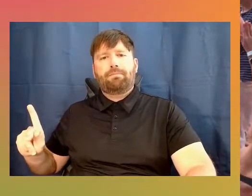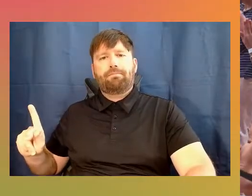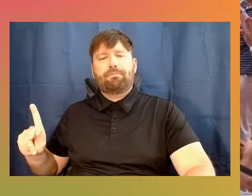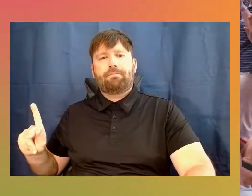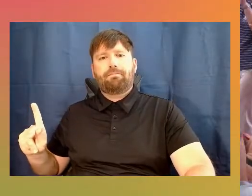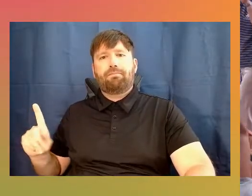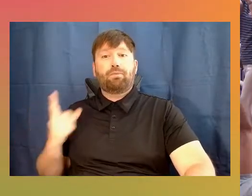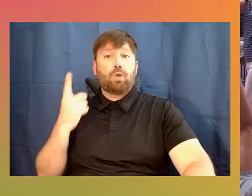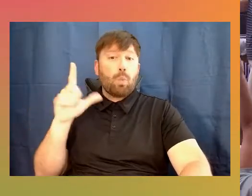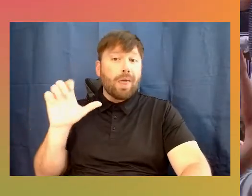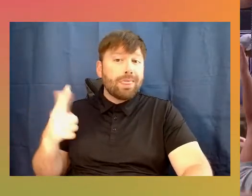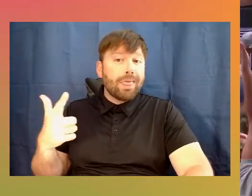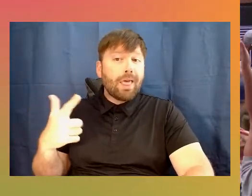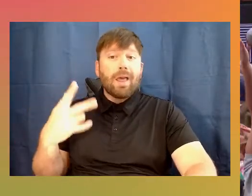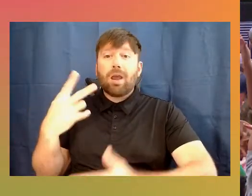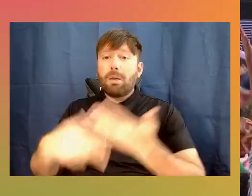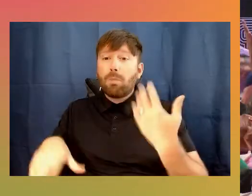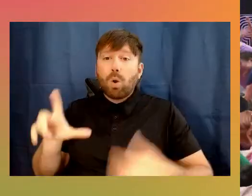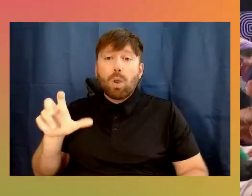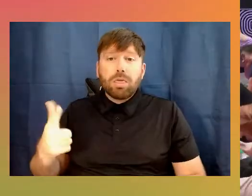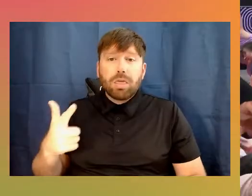SIDE PLANK.